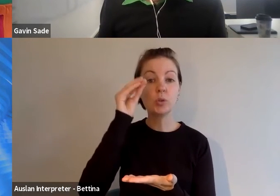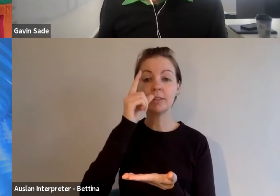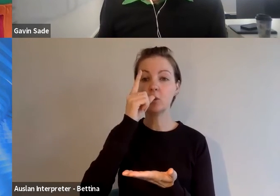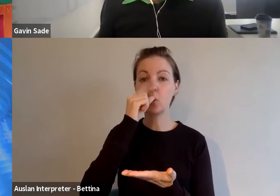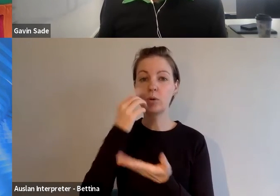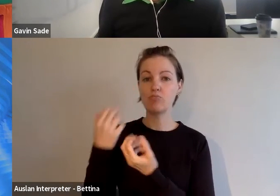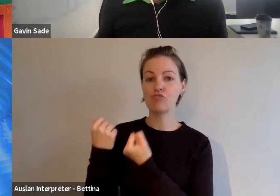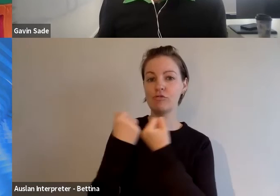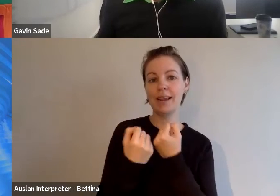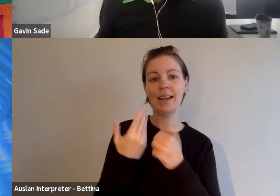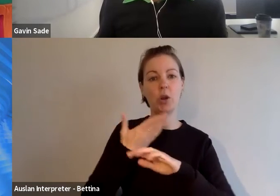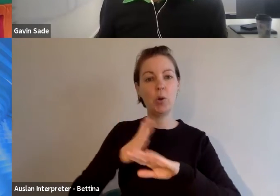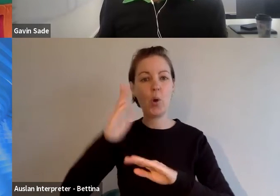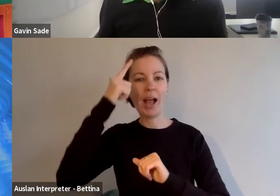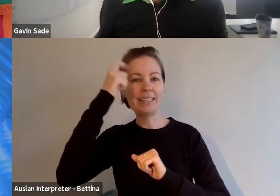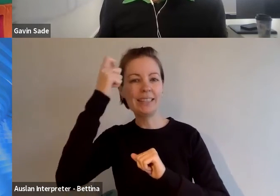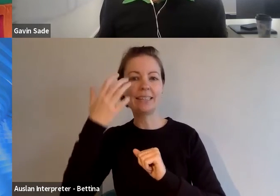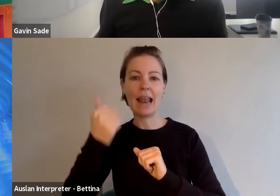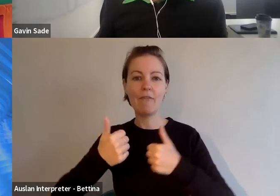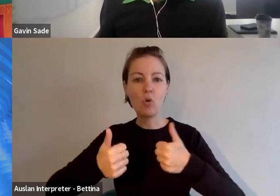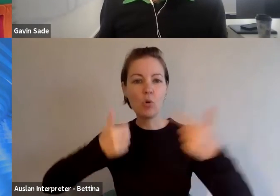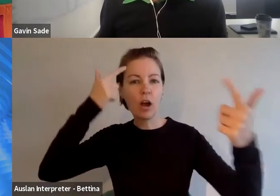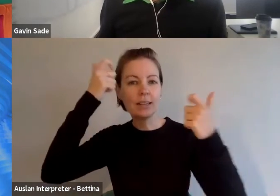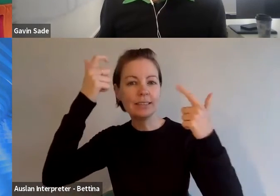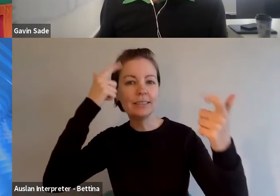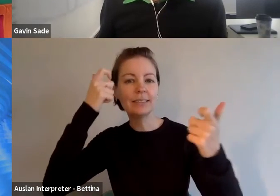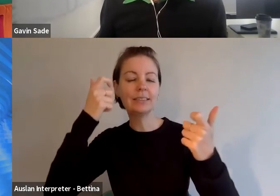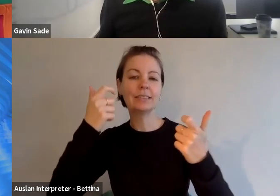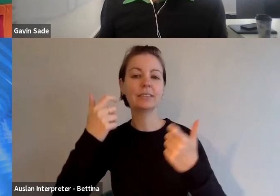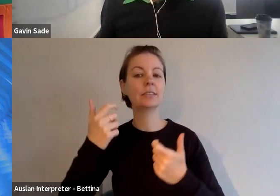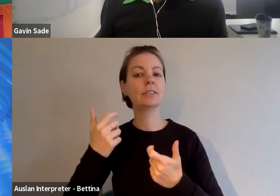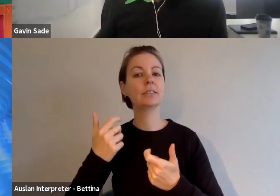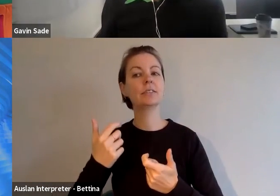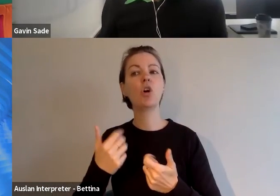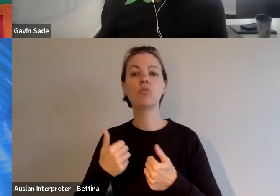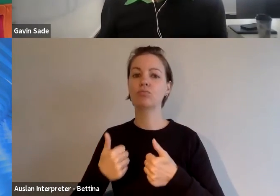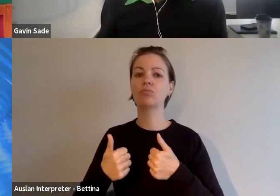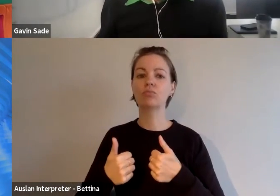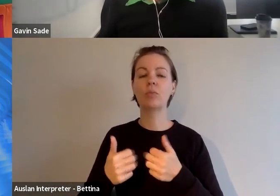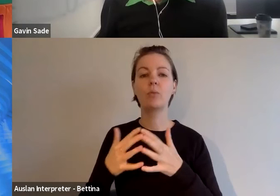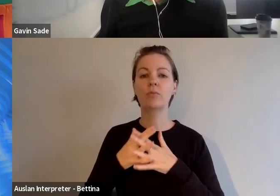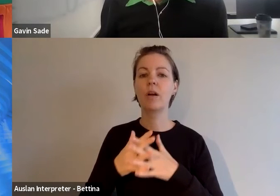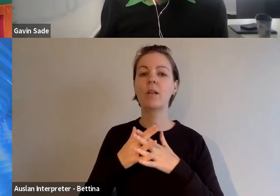ideas was the most valuable Paris thing. And if that road